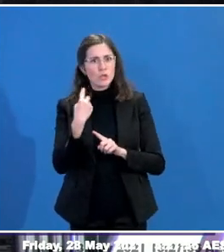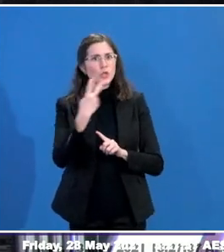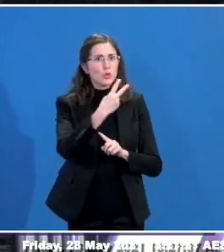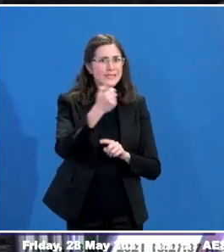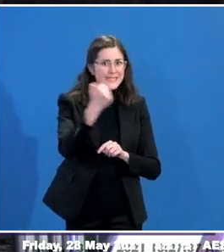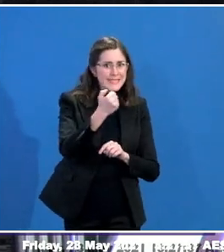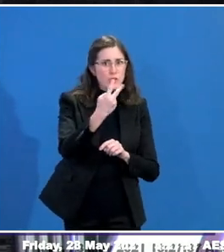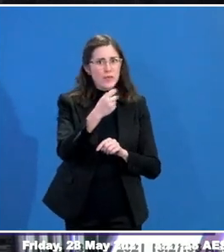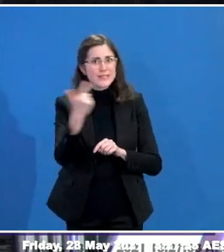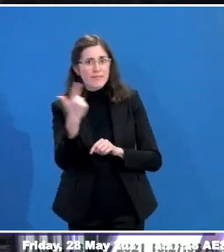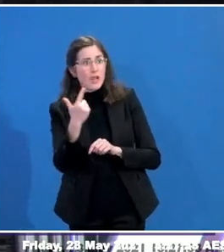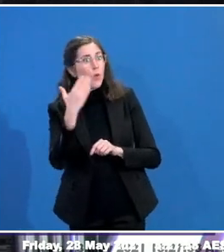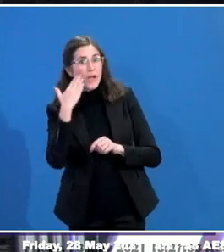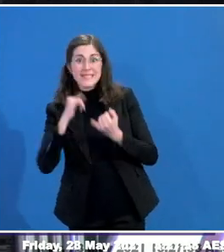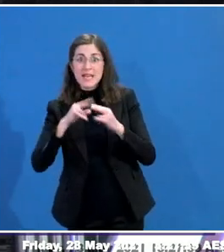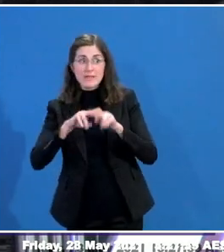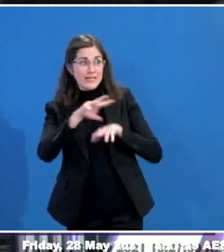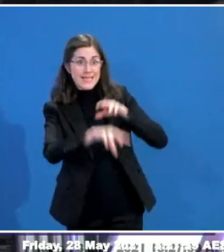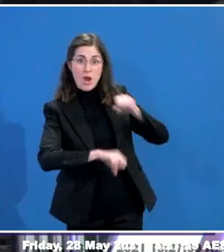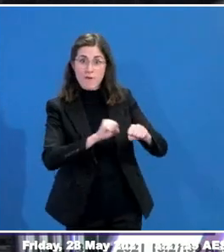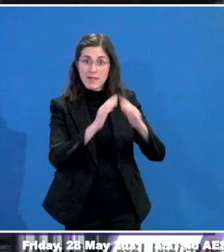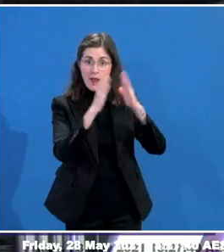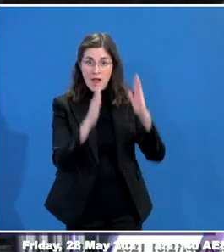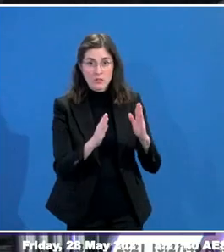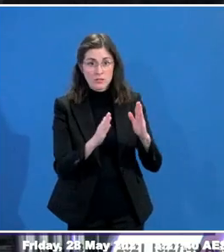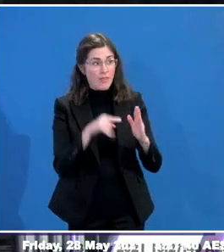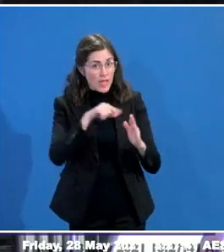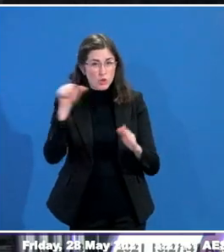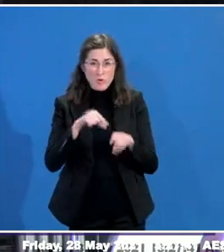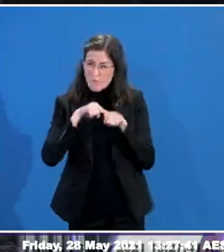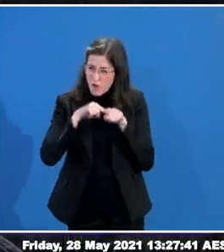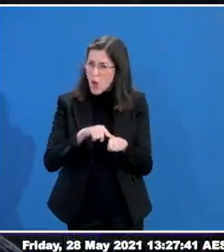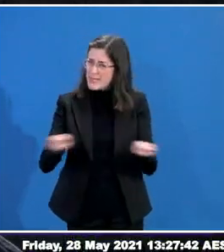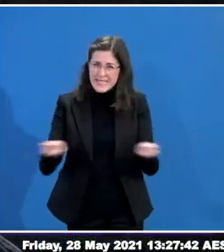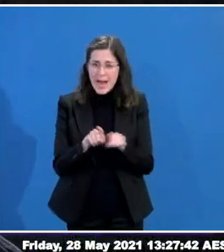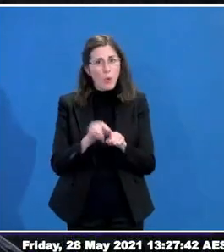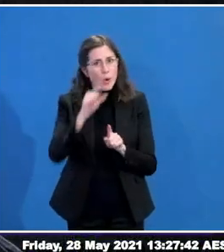participants and service providers should adopt the model agreement, or were they free to negotiate?